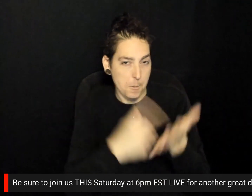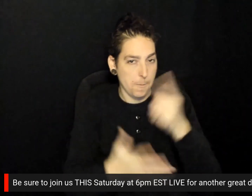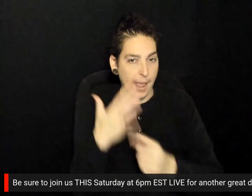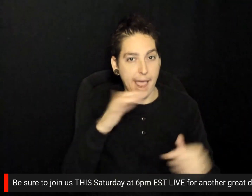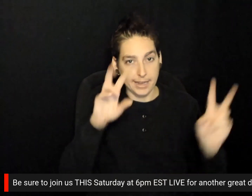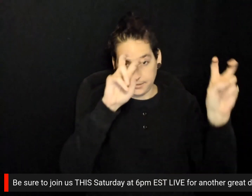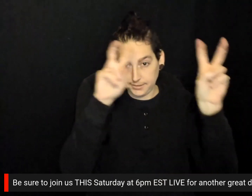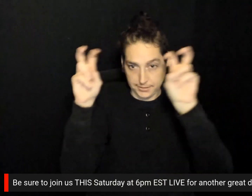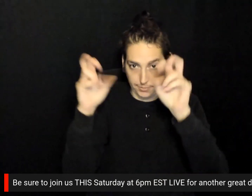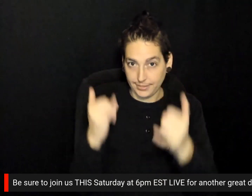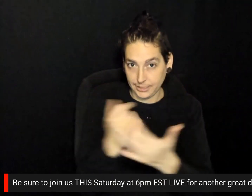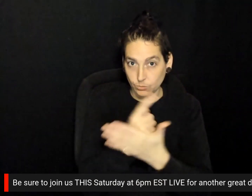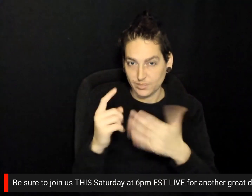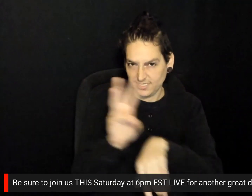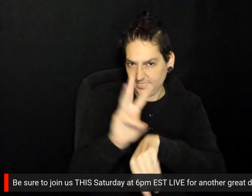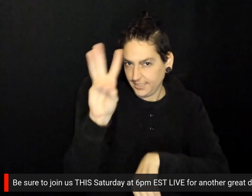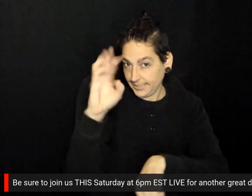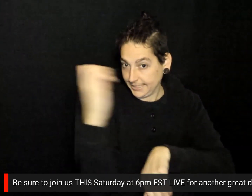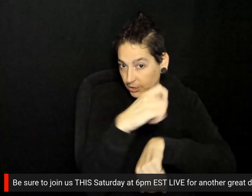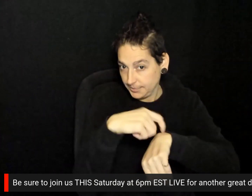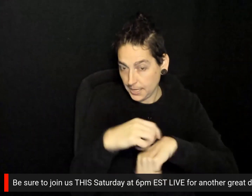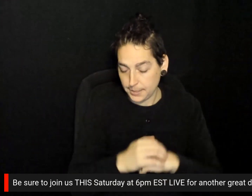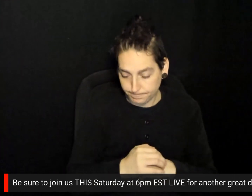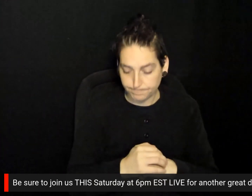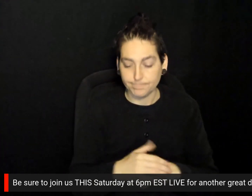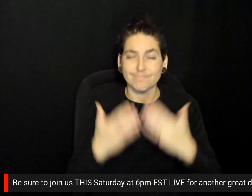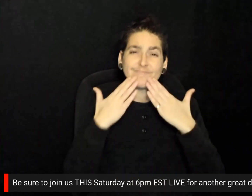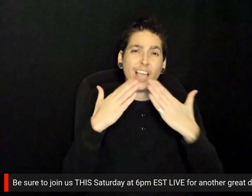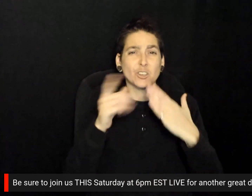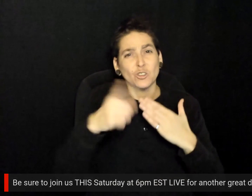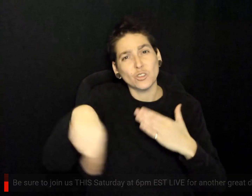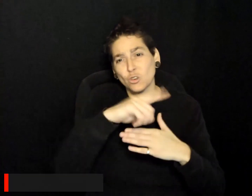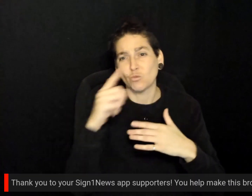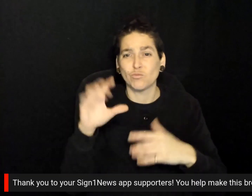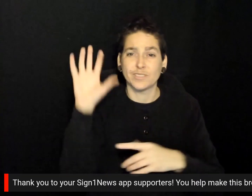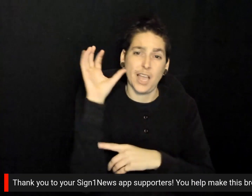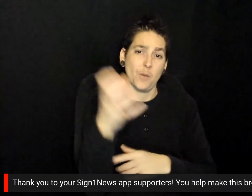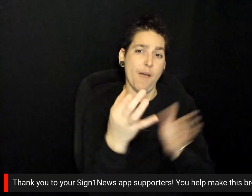then this Saturday at 6 PM Eastern time join us for a live panel of diverse guests to discuss